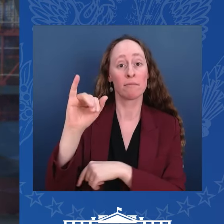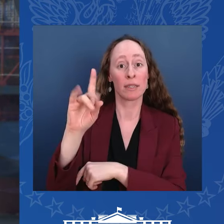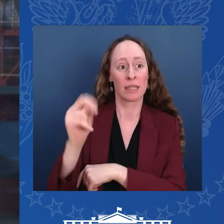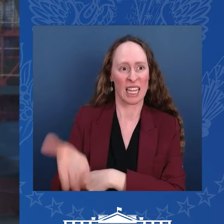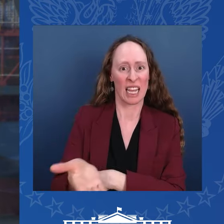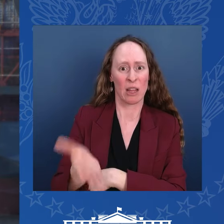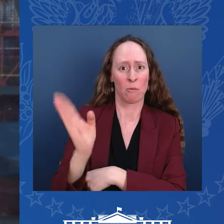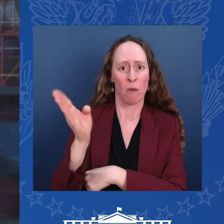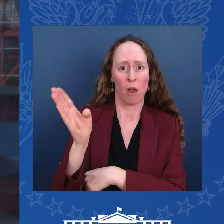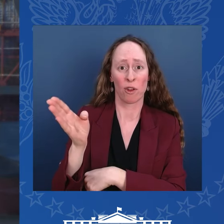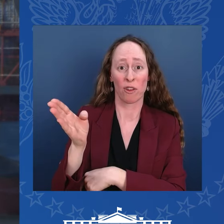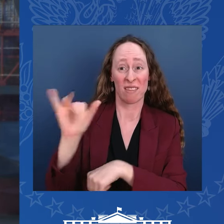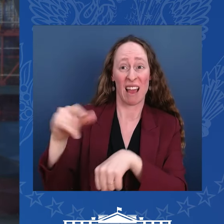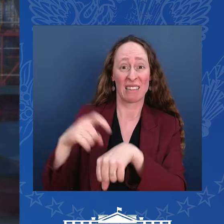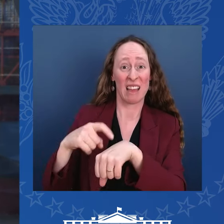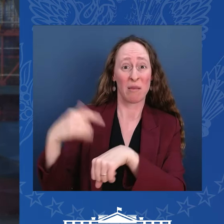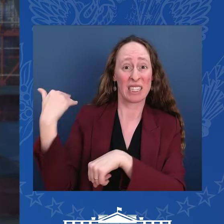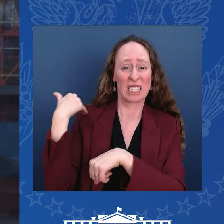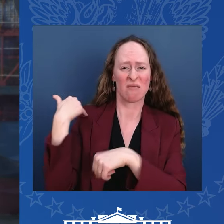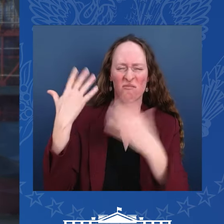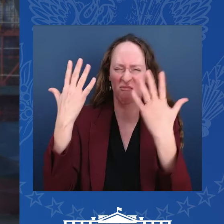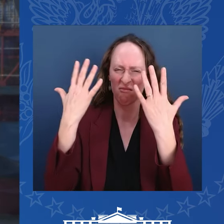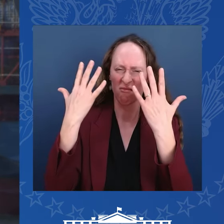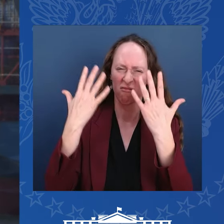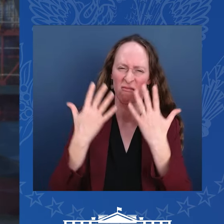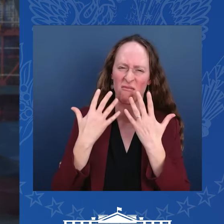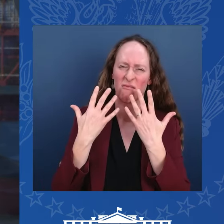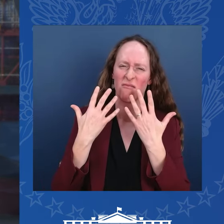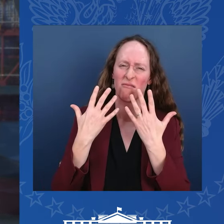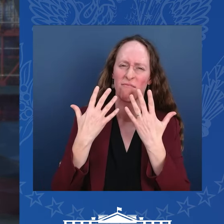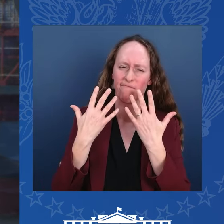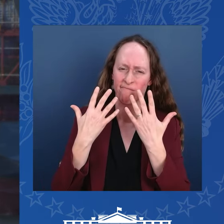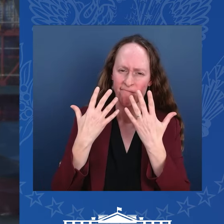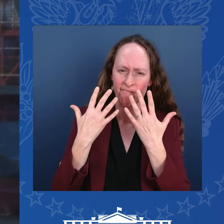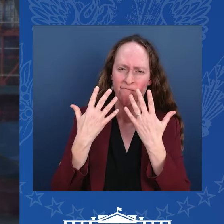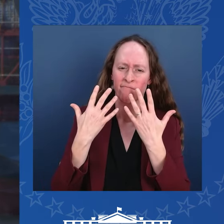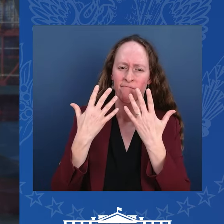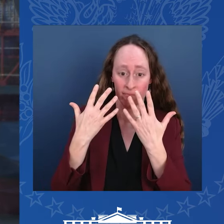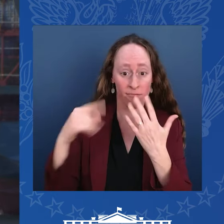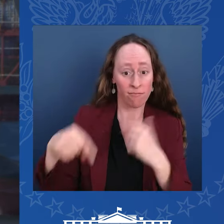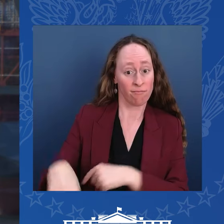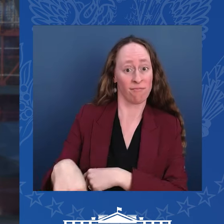A tragedy, not just to our state, not just to the city of Baltimore, not just to Dundalk and to Turner Station,